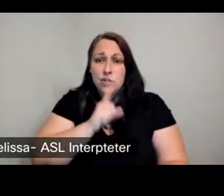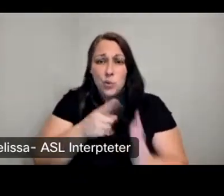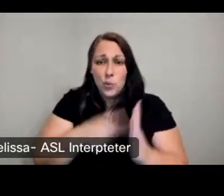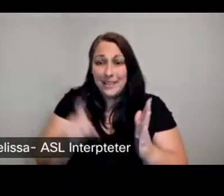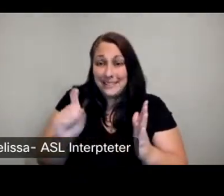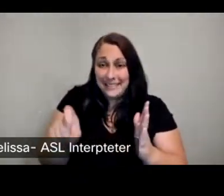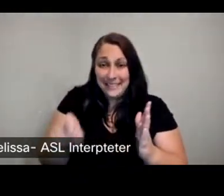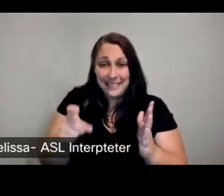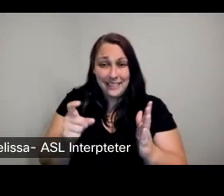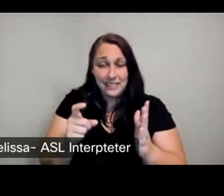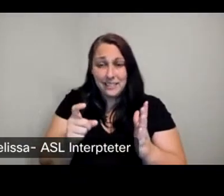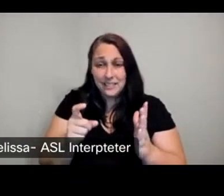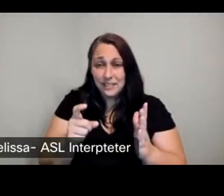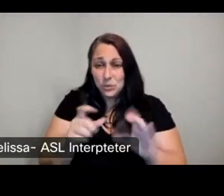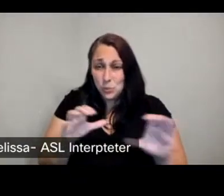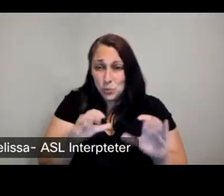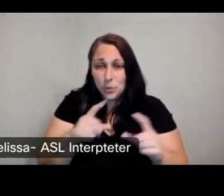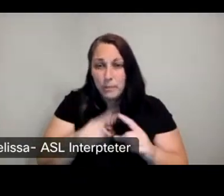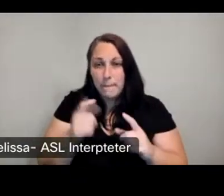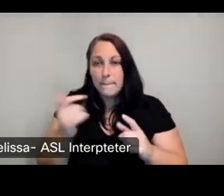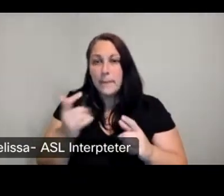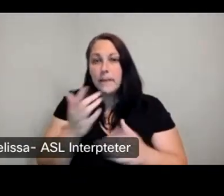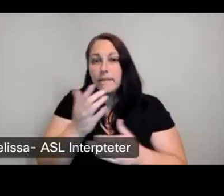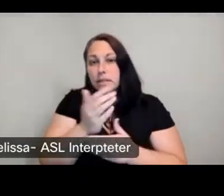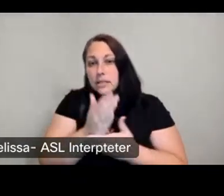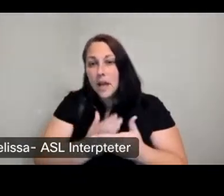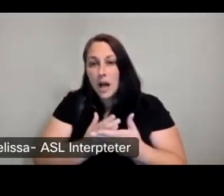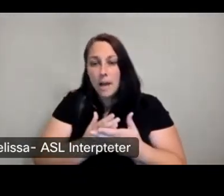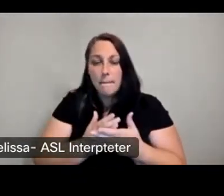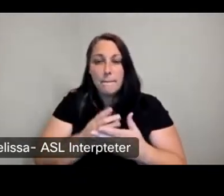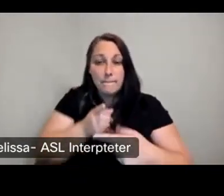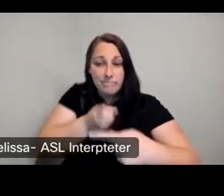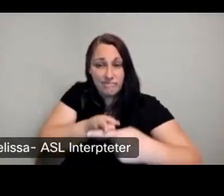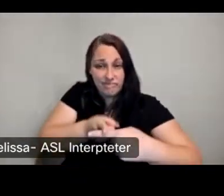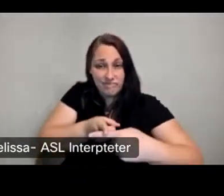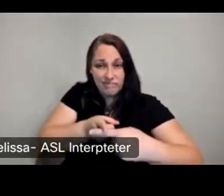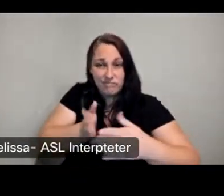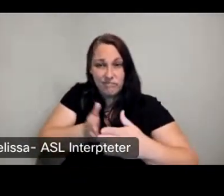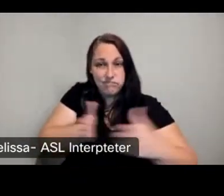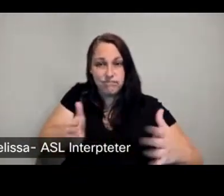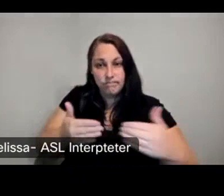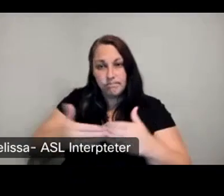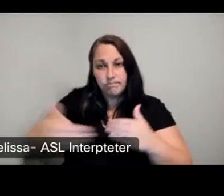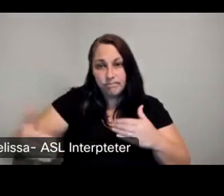need to broaden a few intersections so that the buses can make turnarounds and I think that's